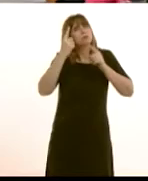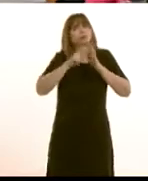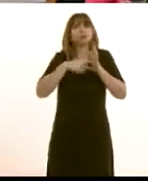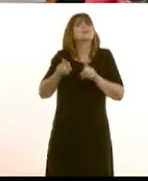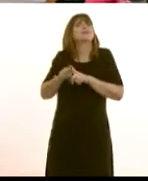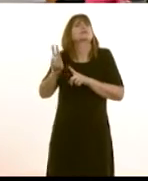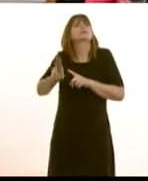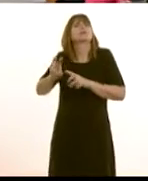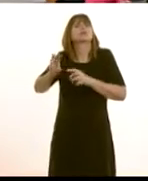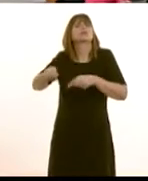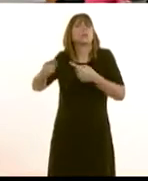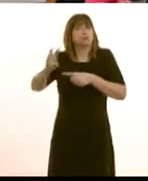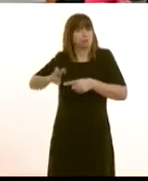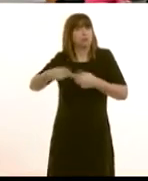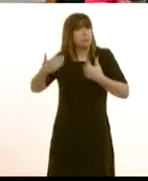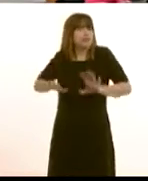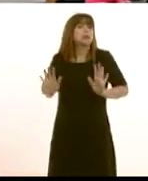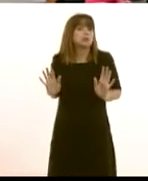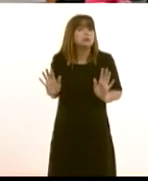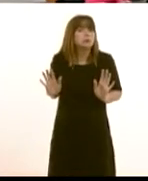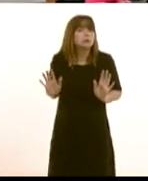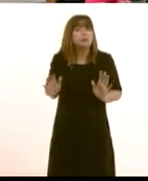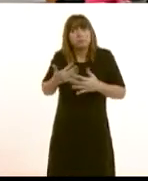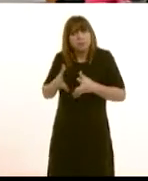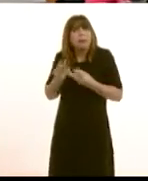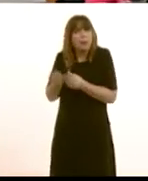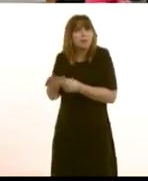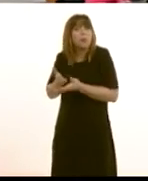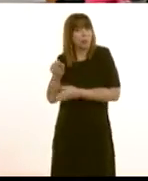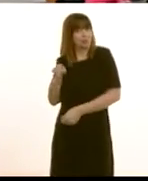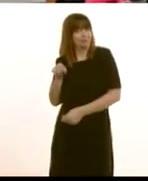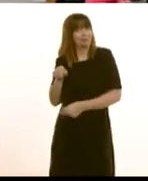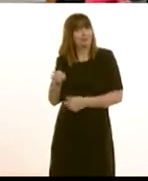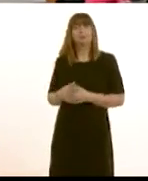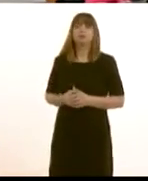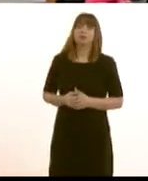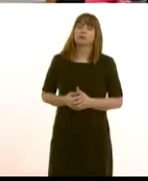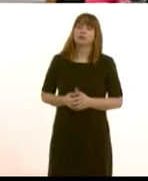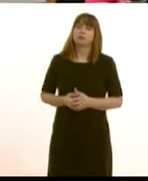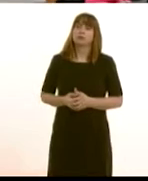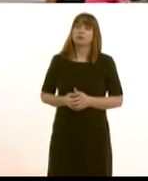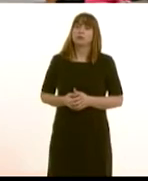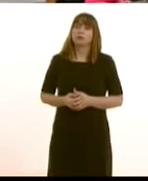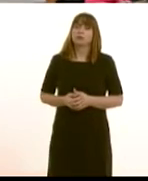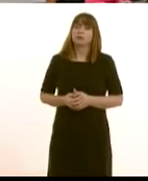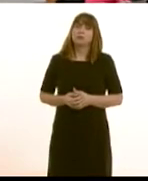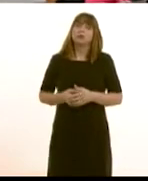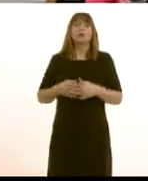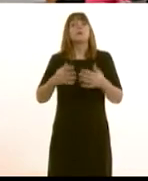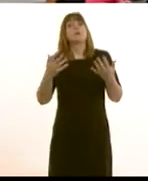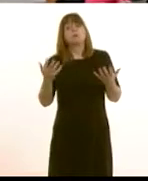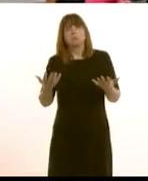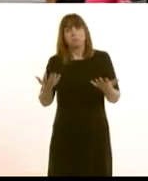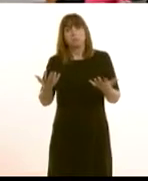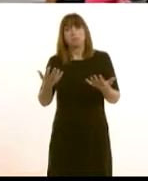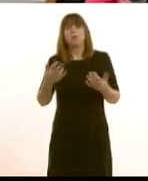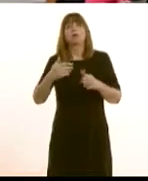Cymru, and we have done that. I have to say that it would be more useful for us as a Government,